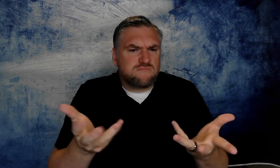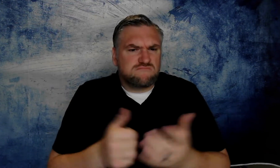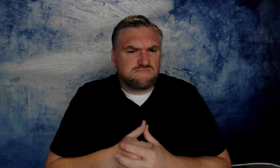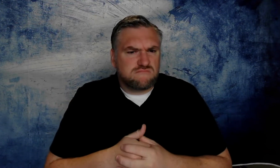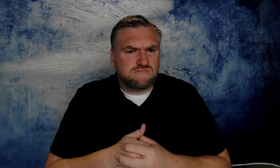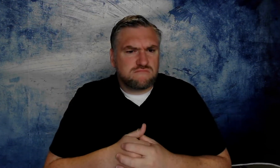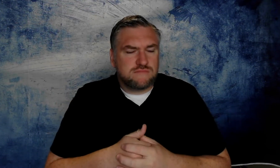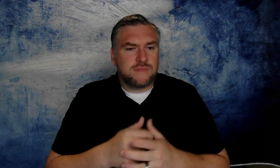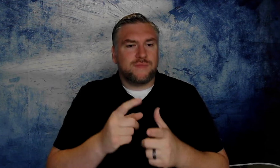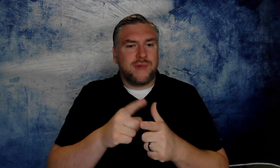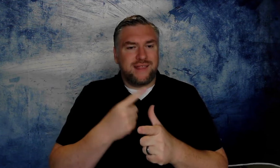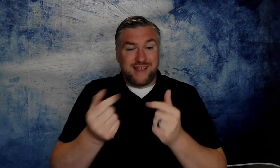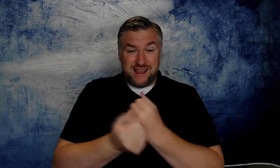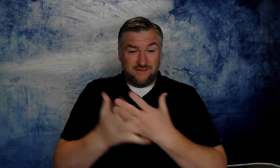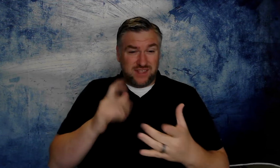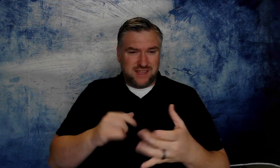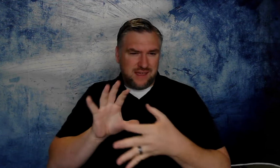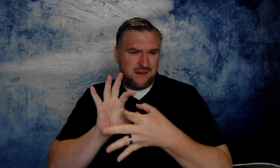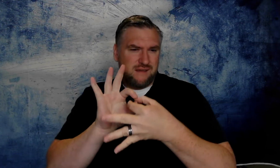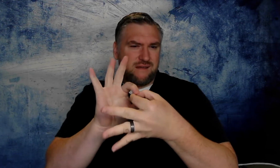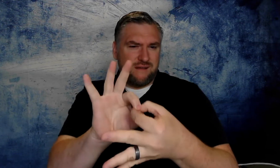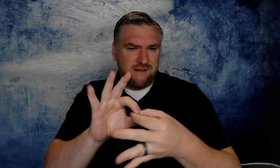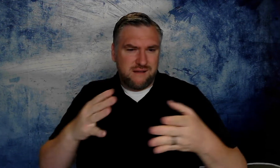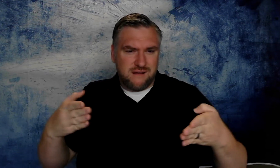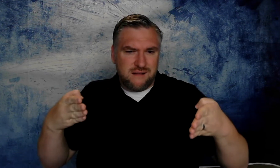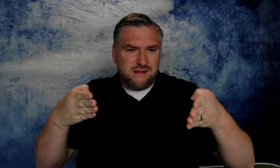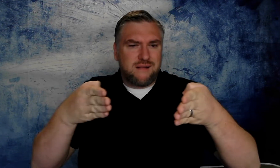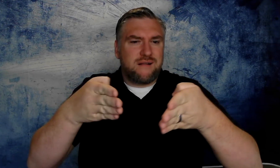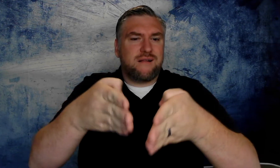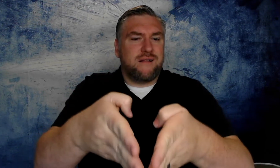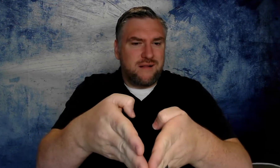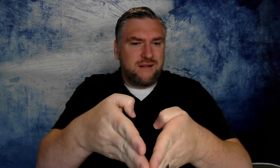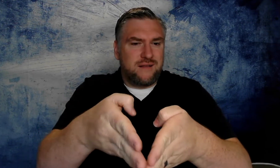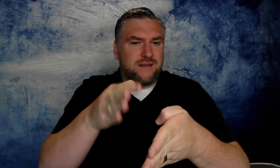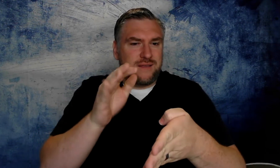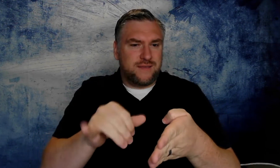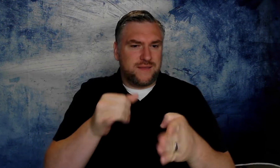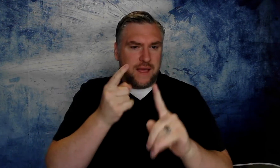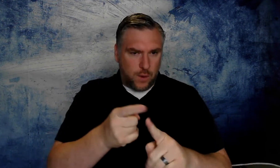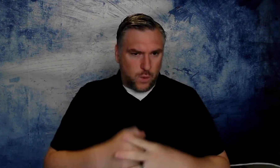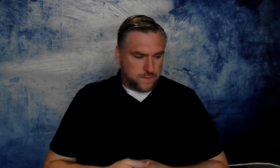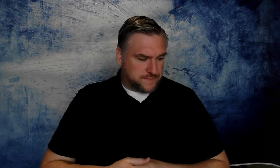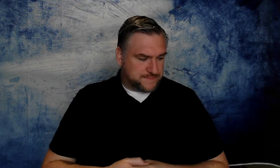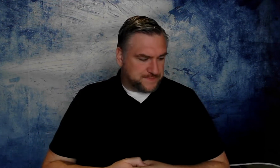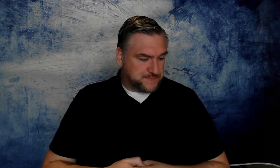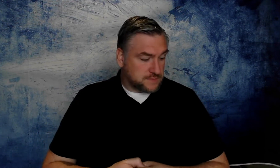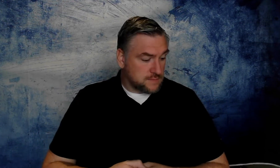what's our big goal? And then everything we do can link to that, can focus in towards that goal.